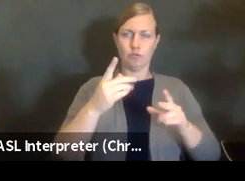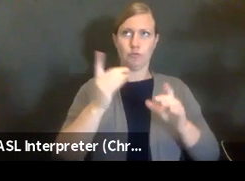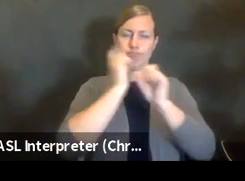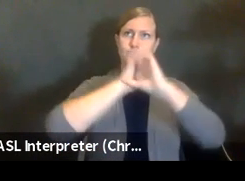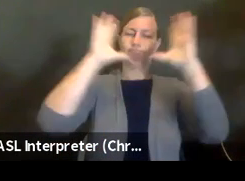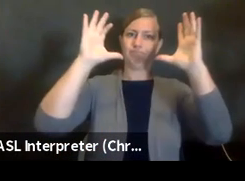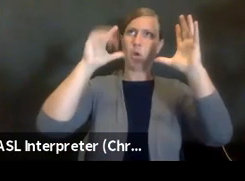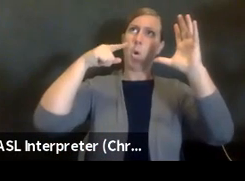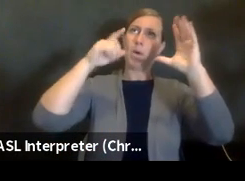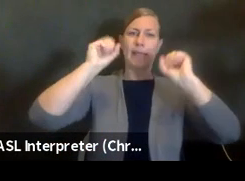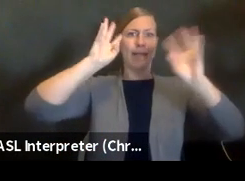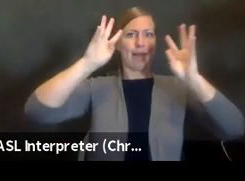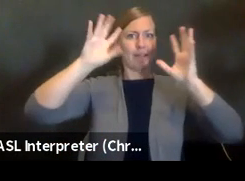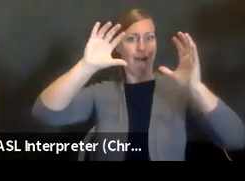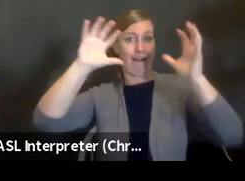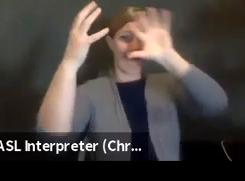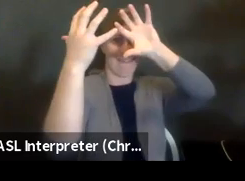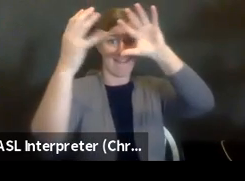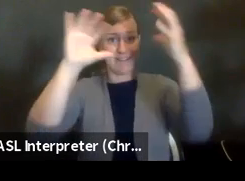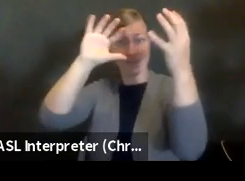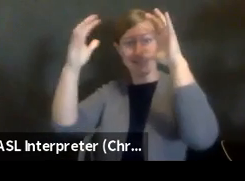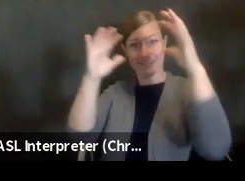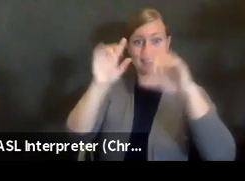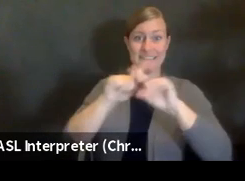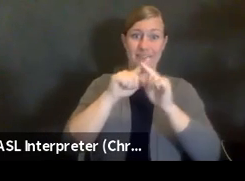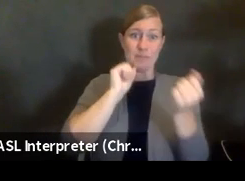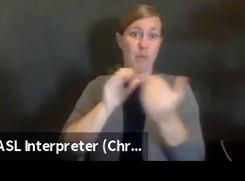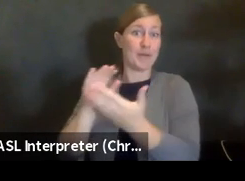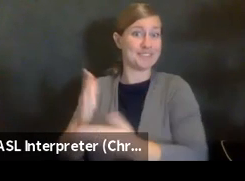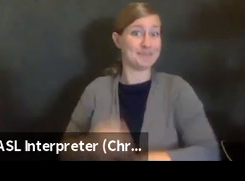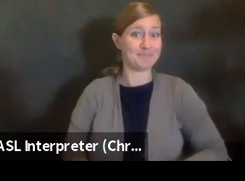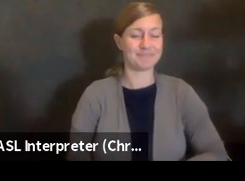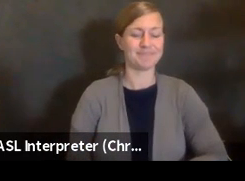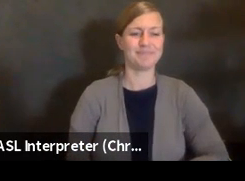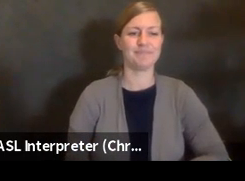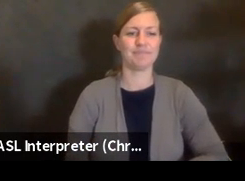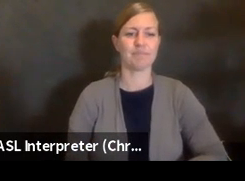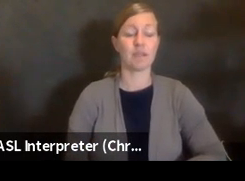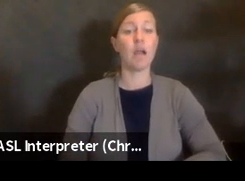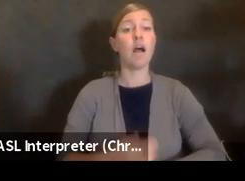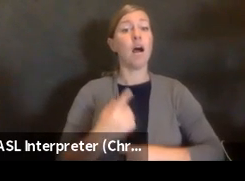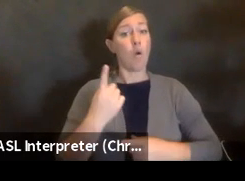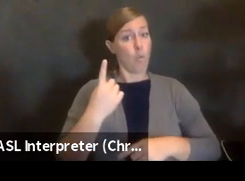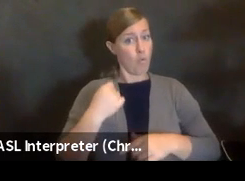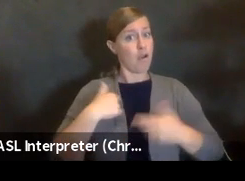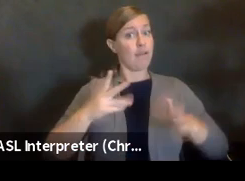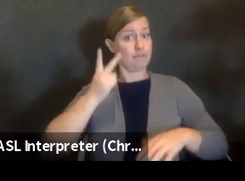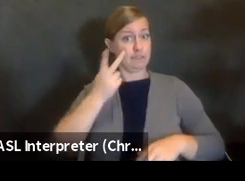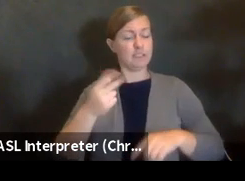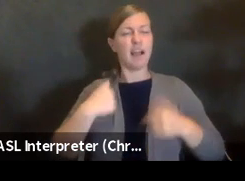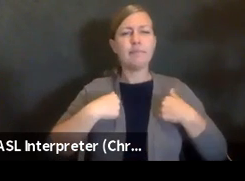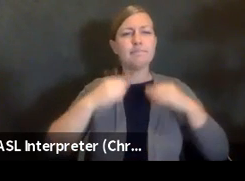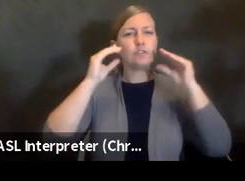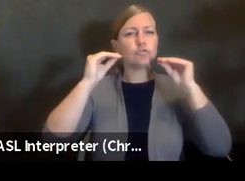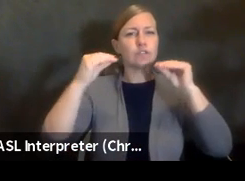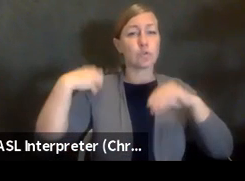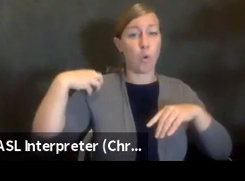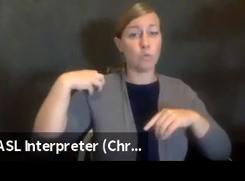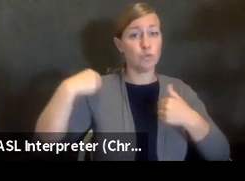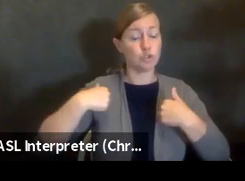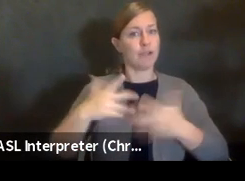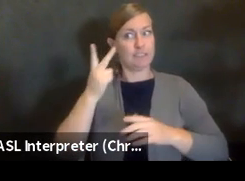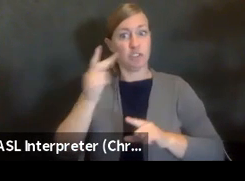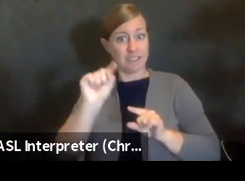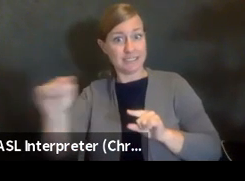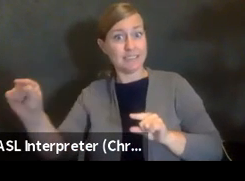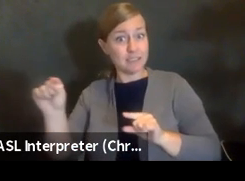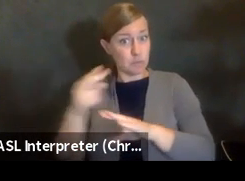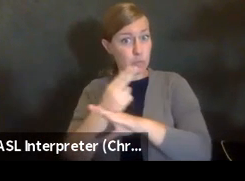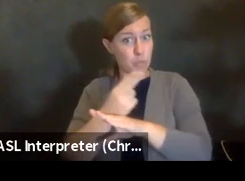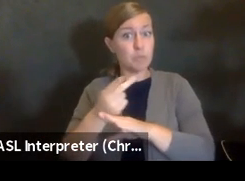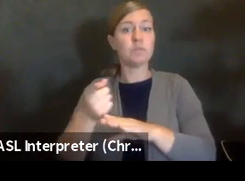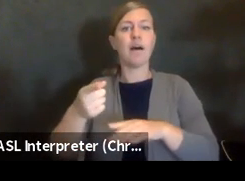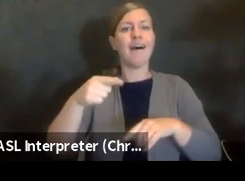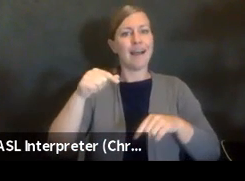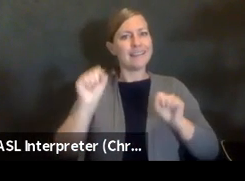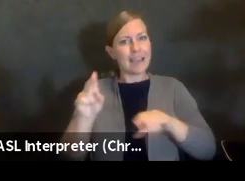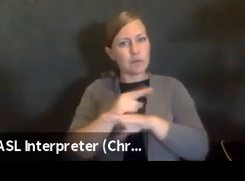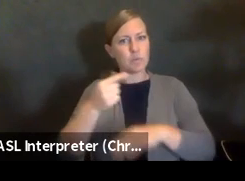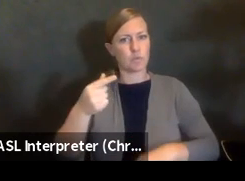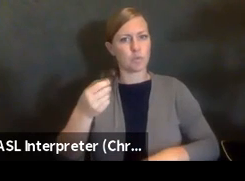Katherine Livick - ESD 112: One really great use for Google Classroom that I've seen as an instructional coach is that it can be used for PLC, Professional Learning Communities, and